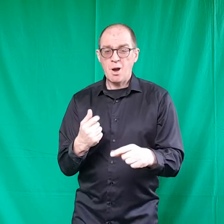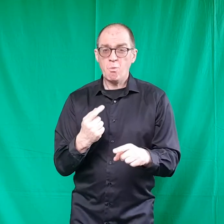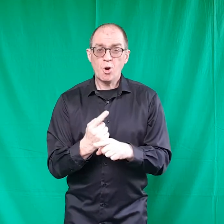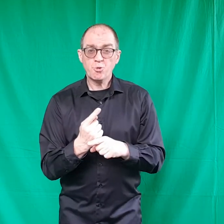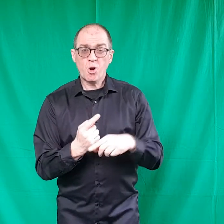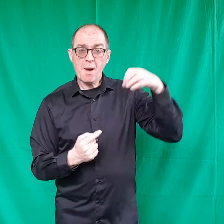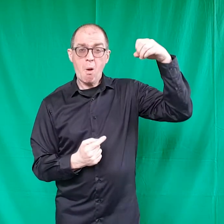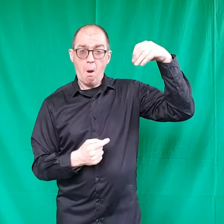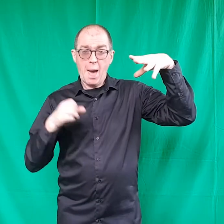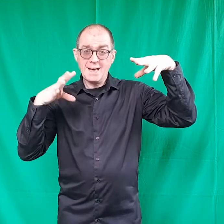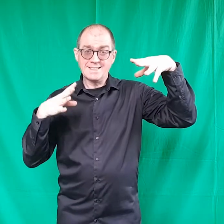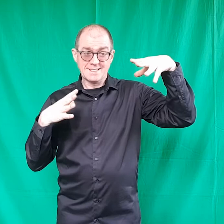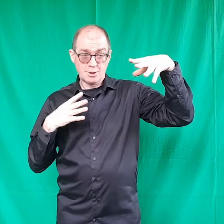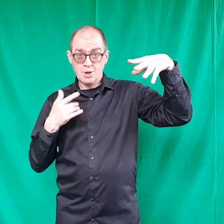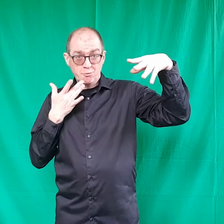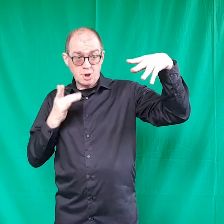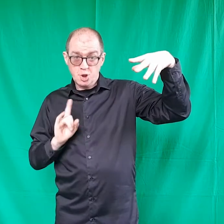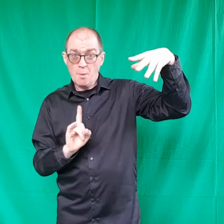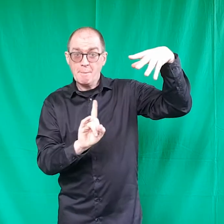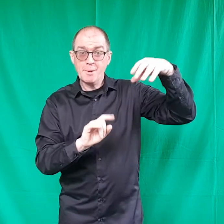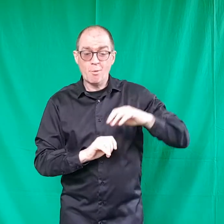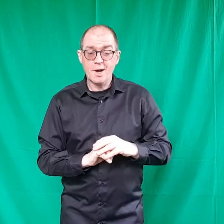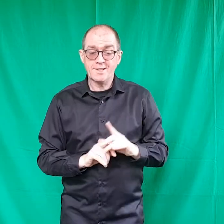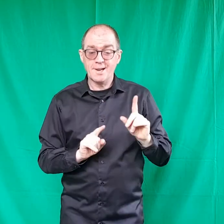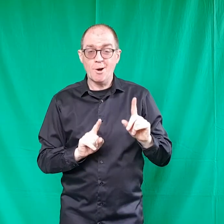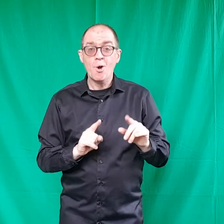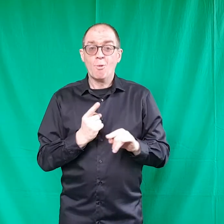Now, when I was talking about lights showing people where to go,